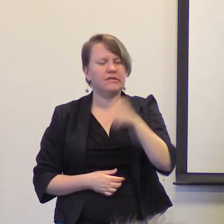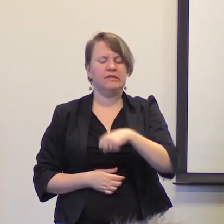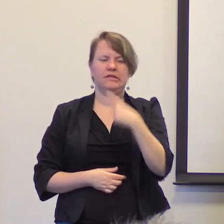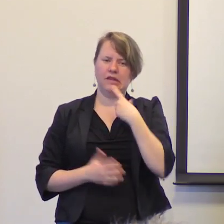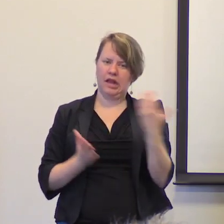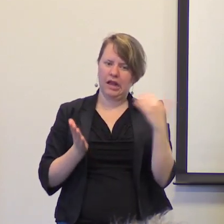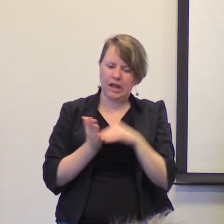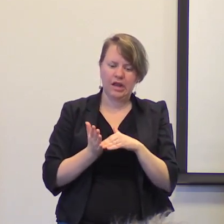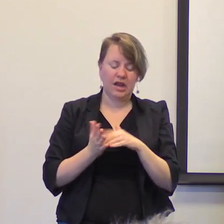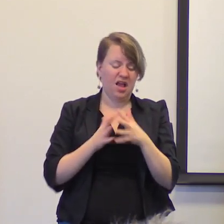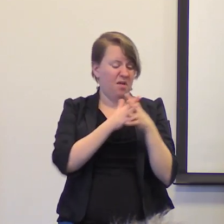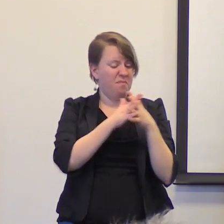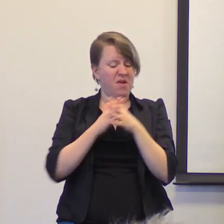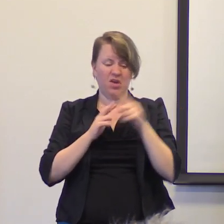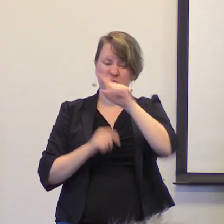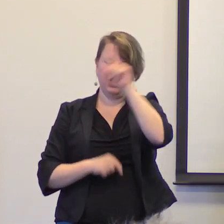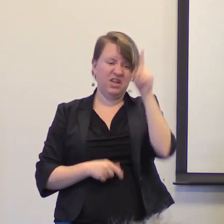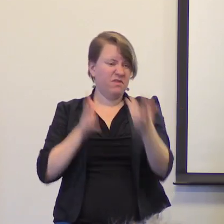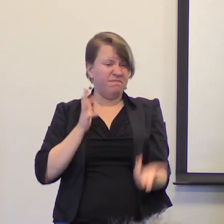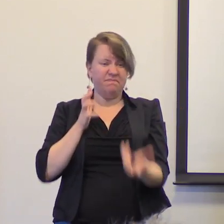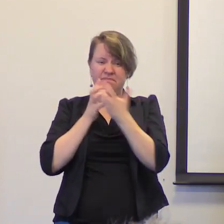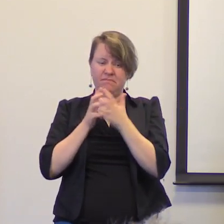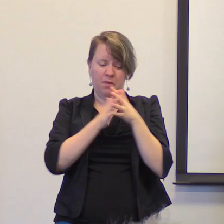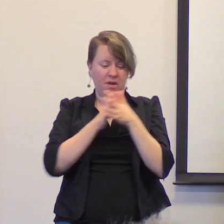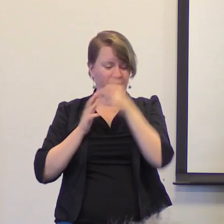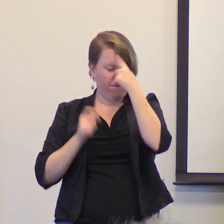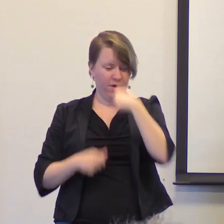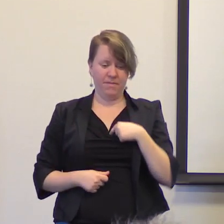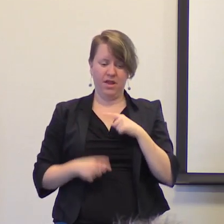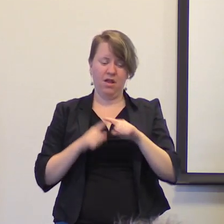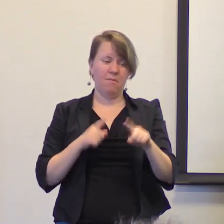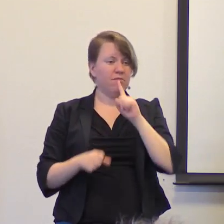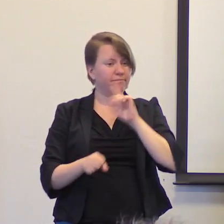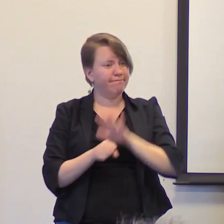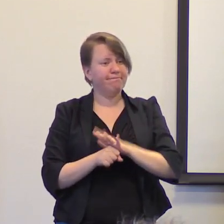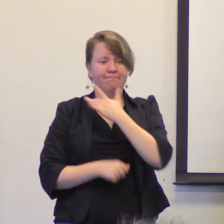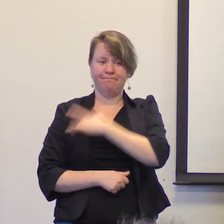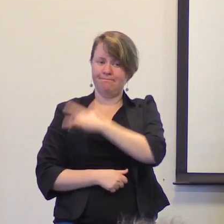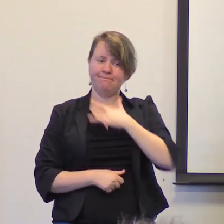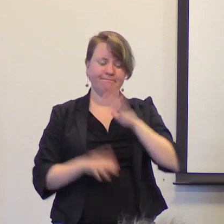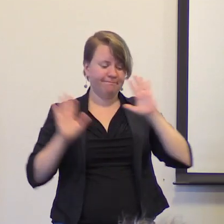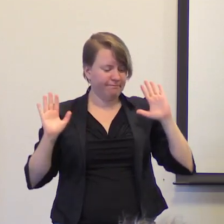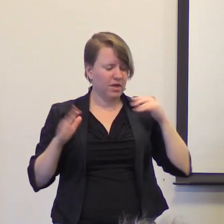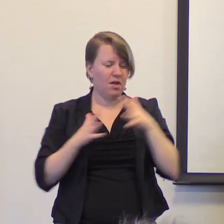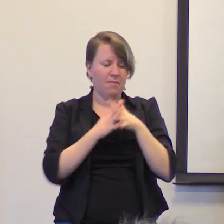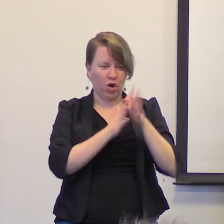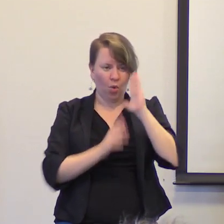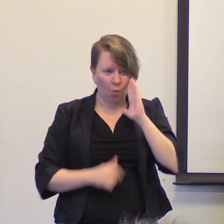America never was America to me. And yet I swear this oath: America will be.